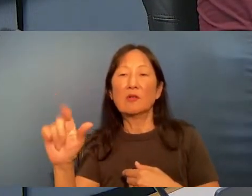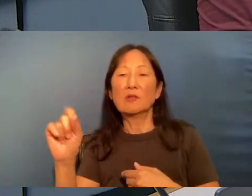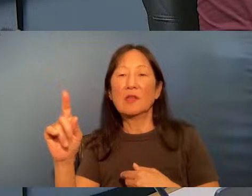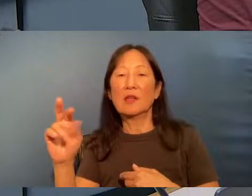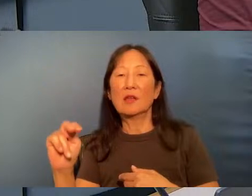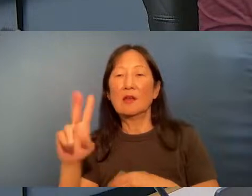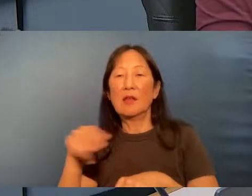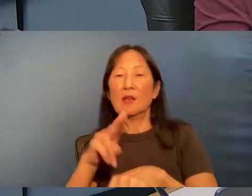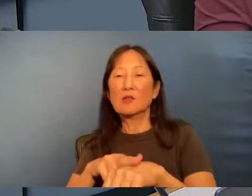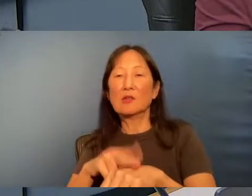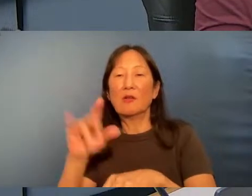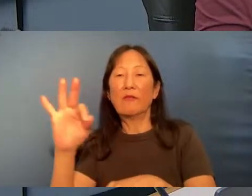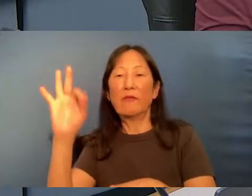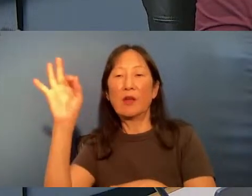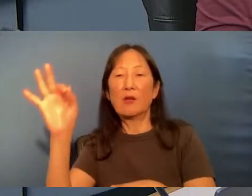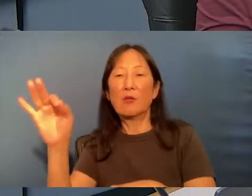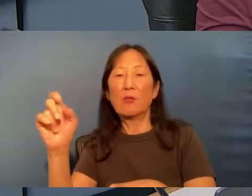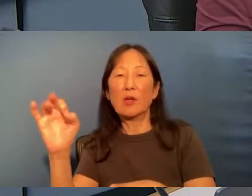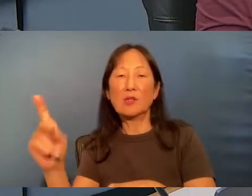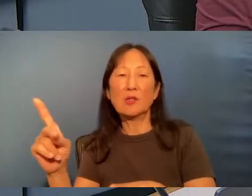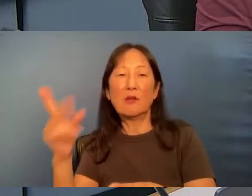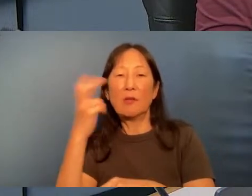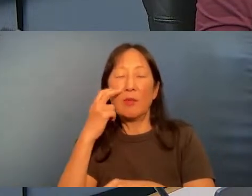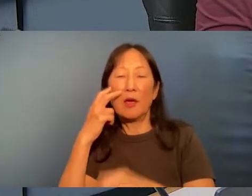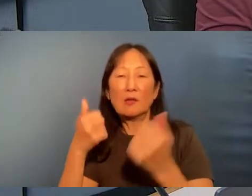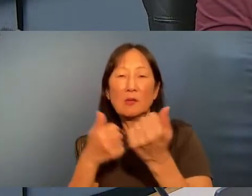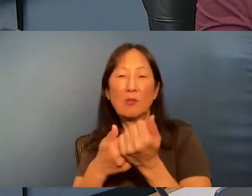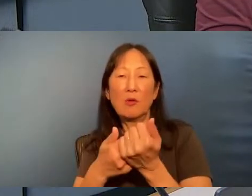of the Blind in support, Jane Sugiura